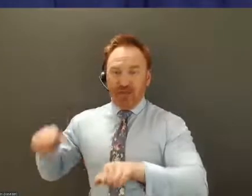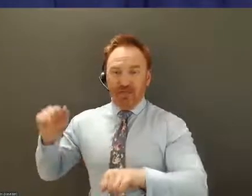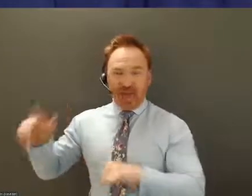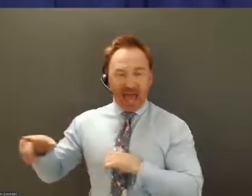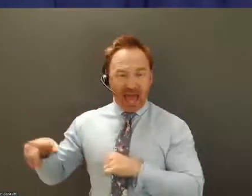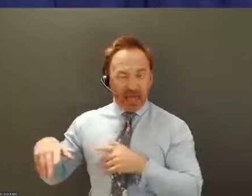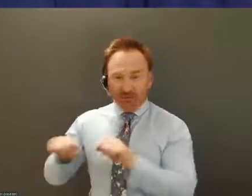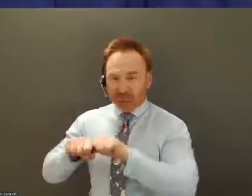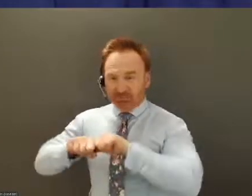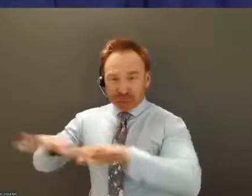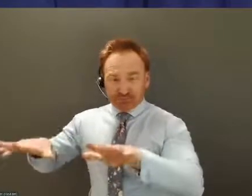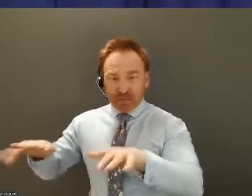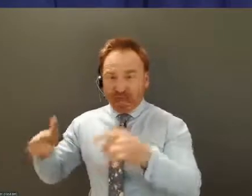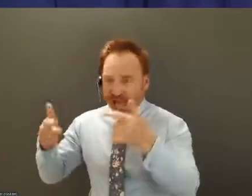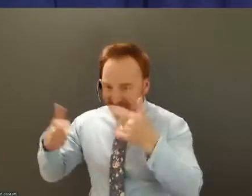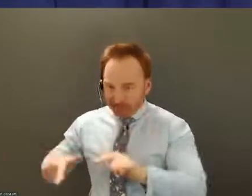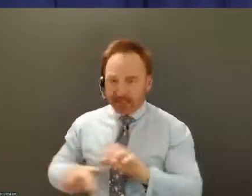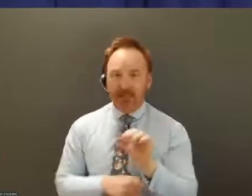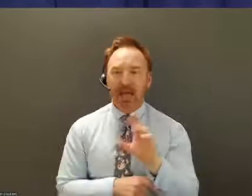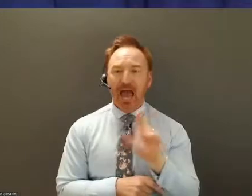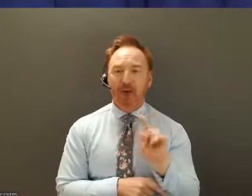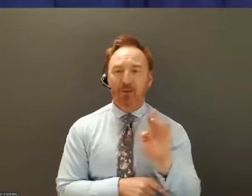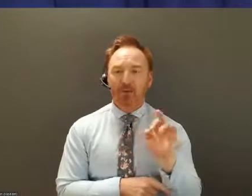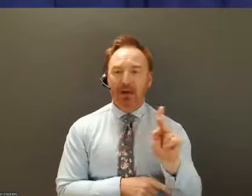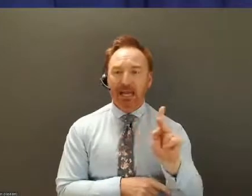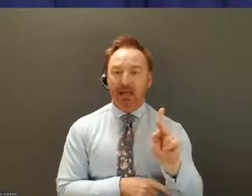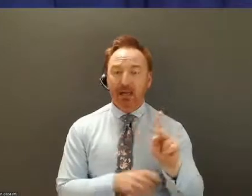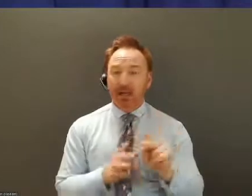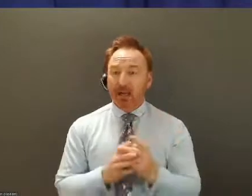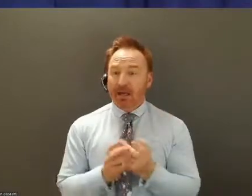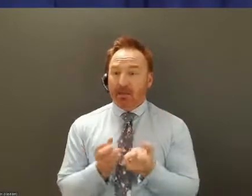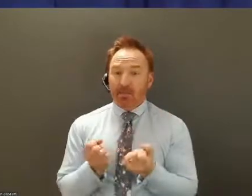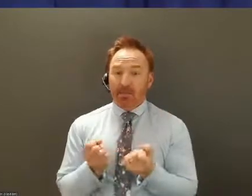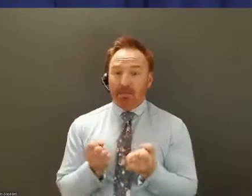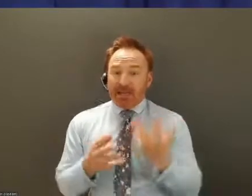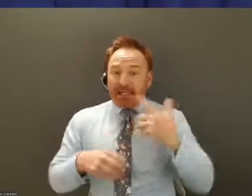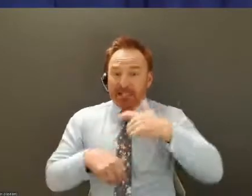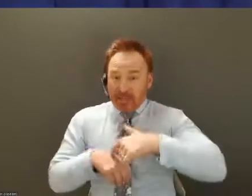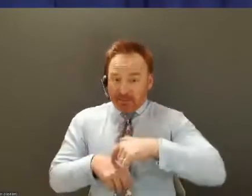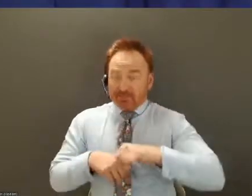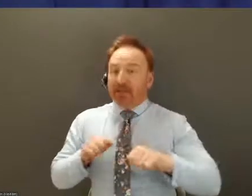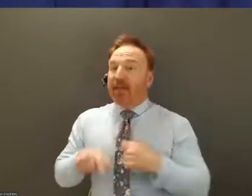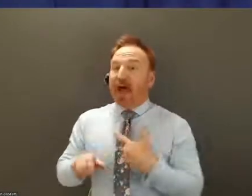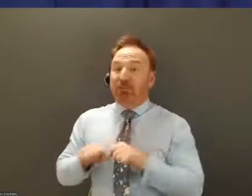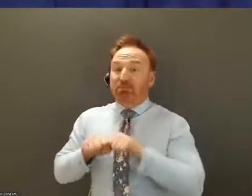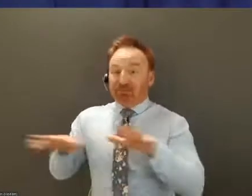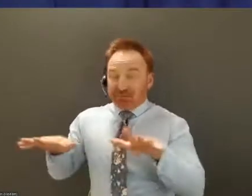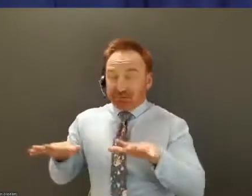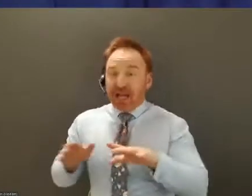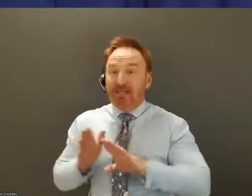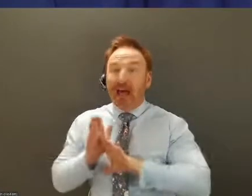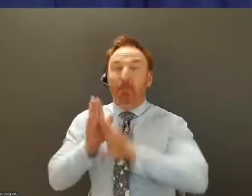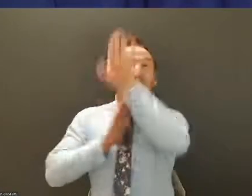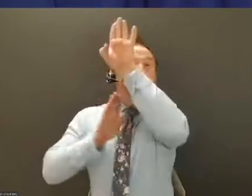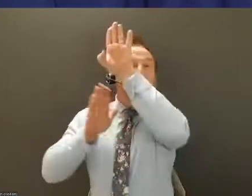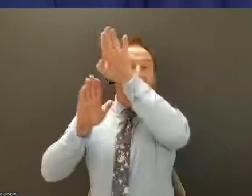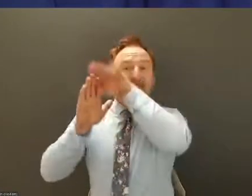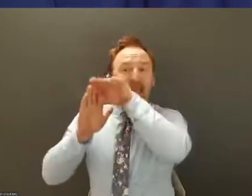important because this is where we see you transmission happening in the Yukon.